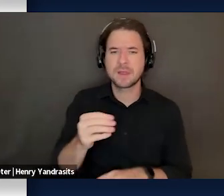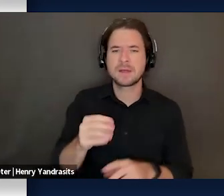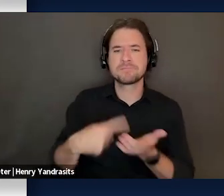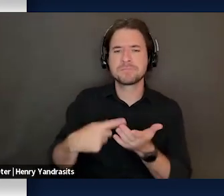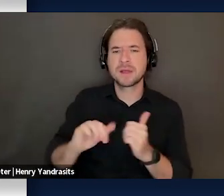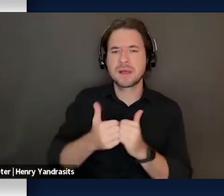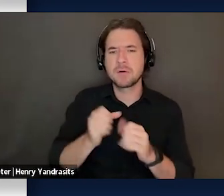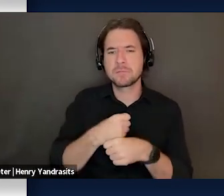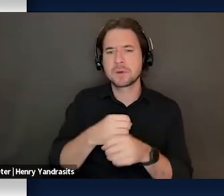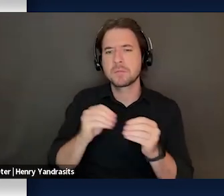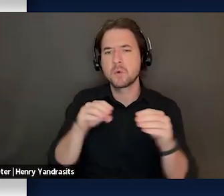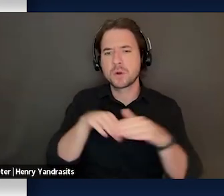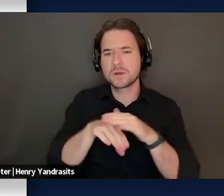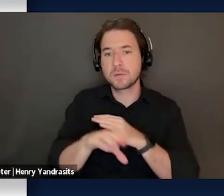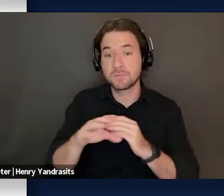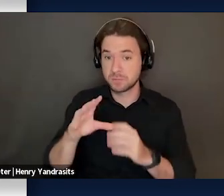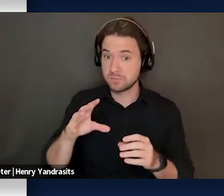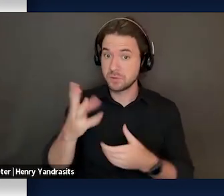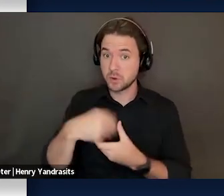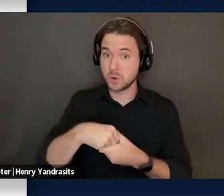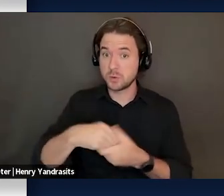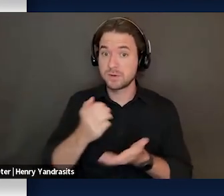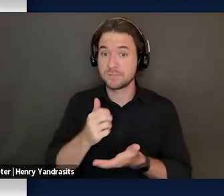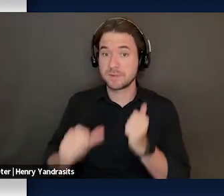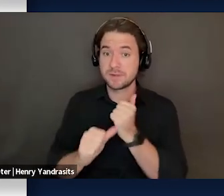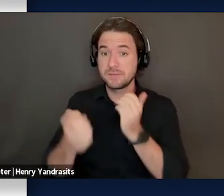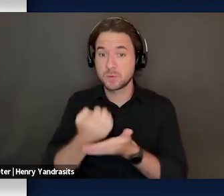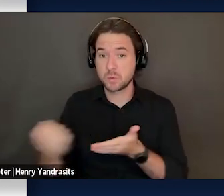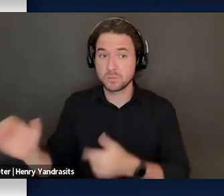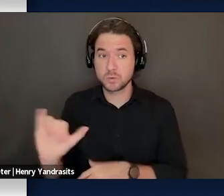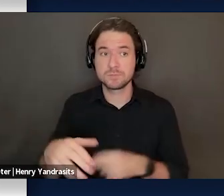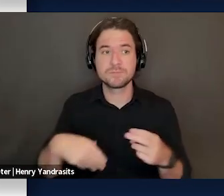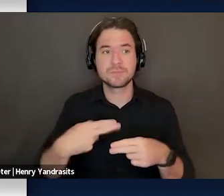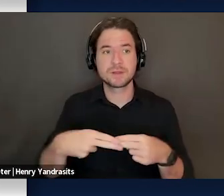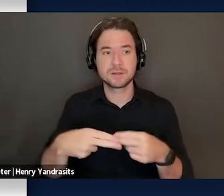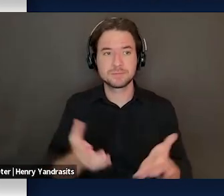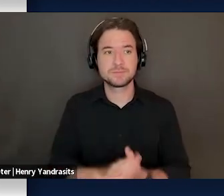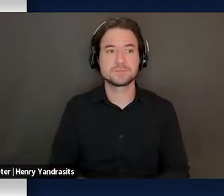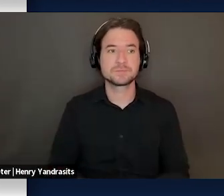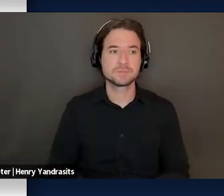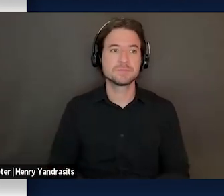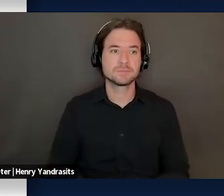Including assistive devices, too. And next way.